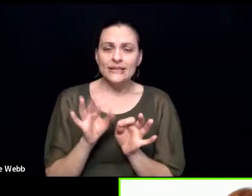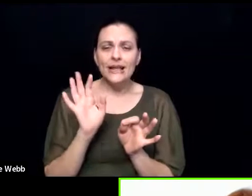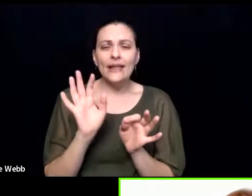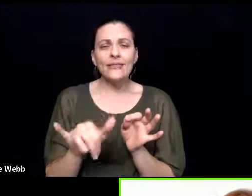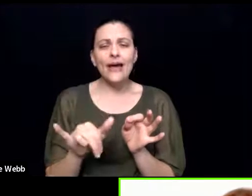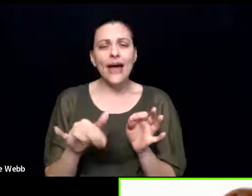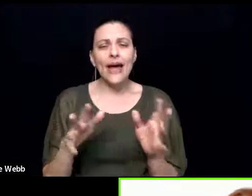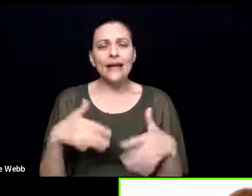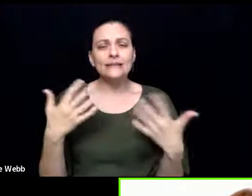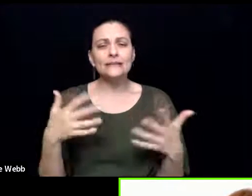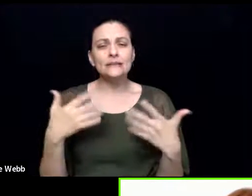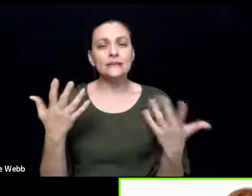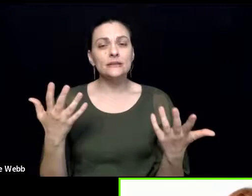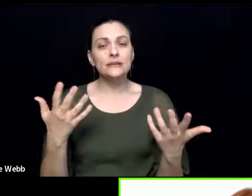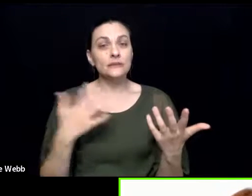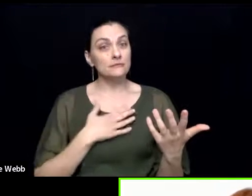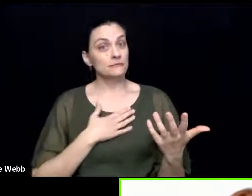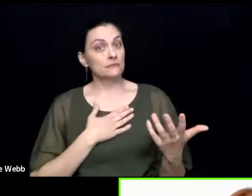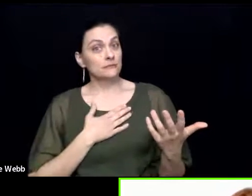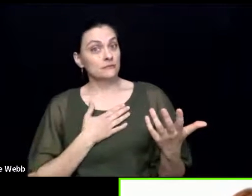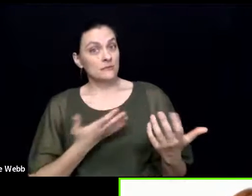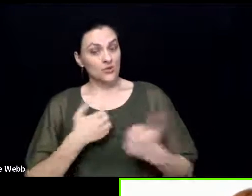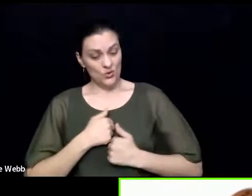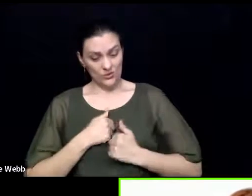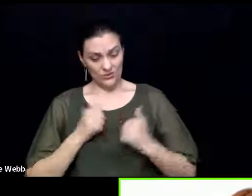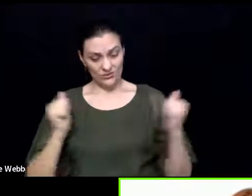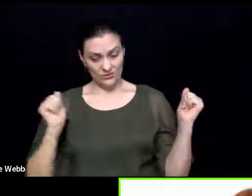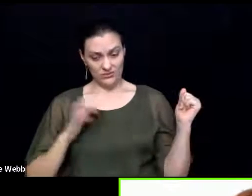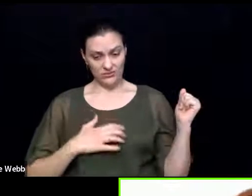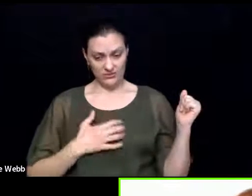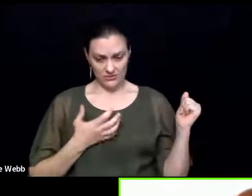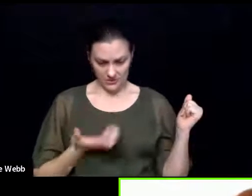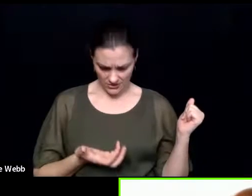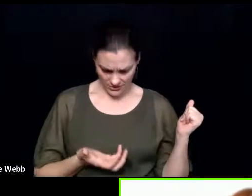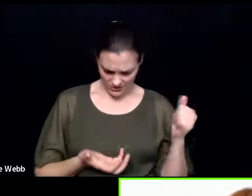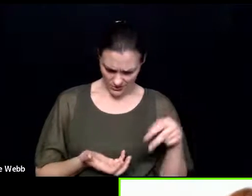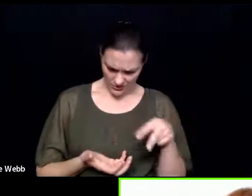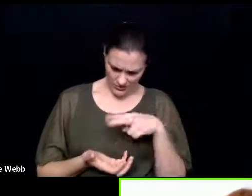being vulnerable to recognize what's happening in yourself and what has happened over generations